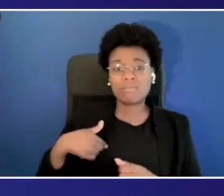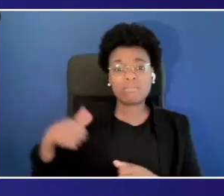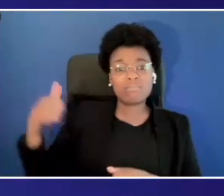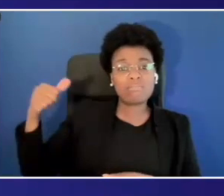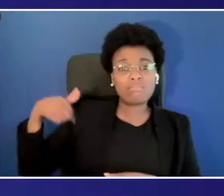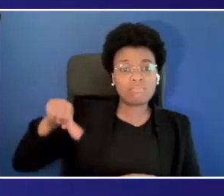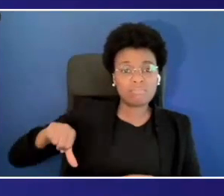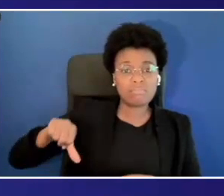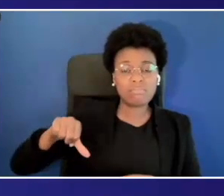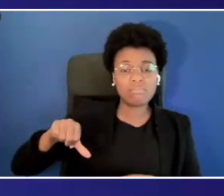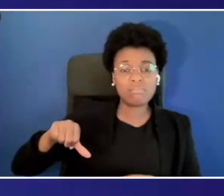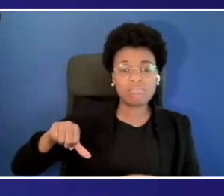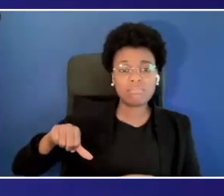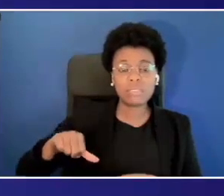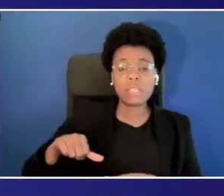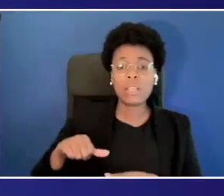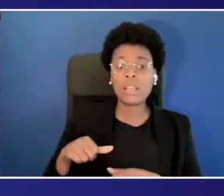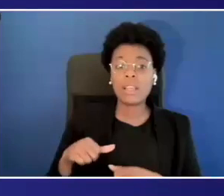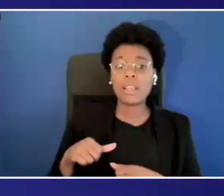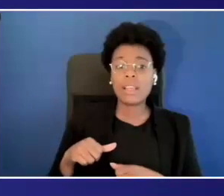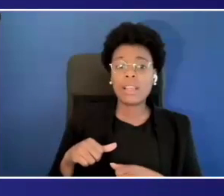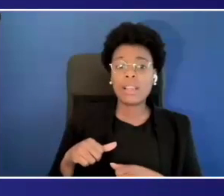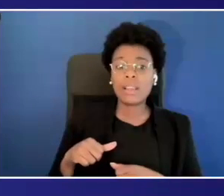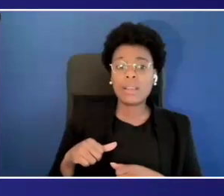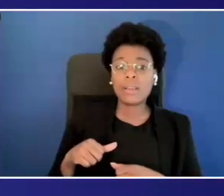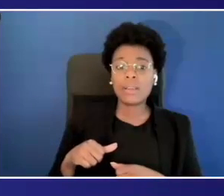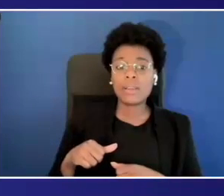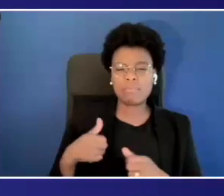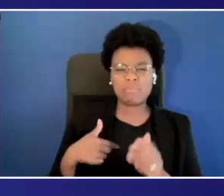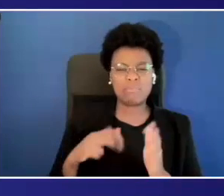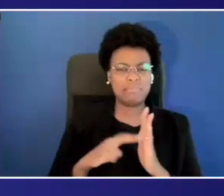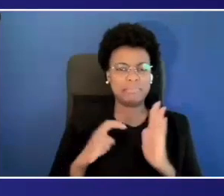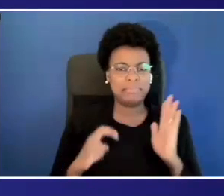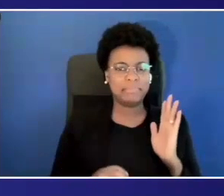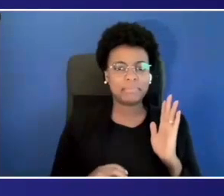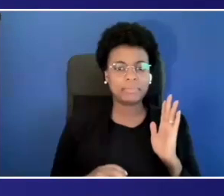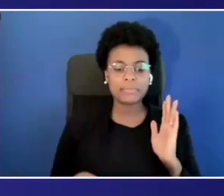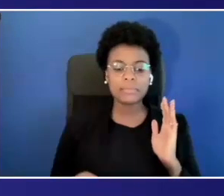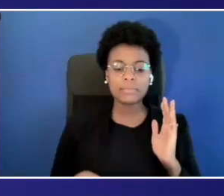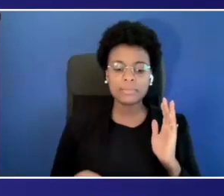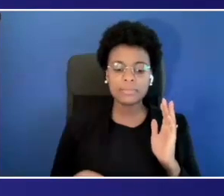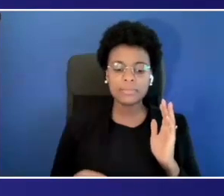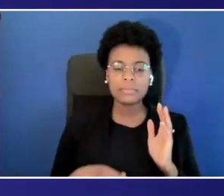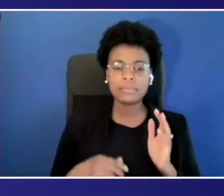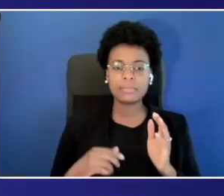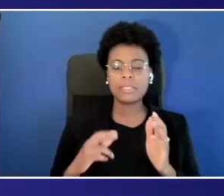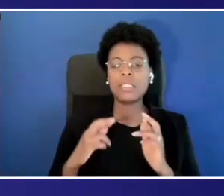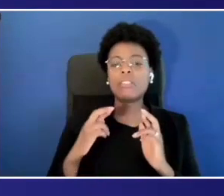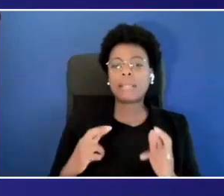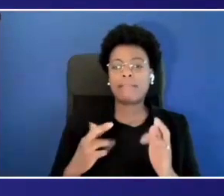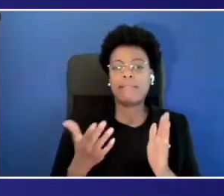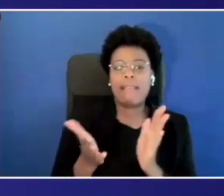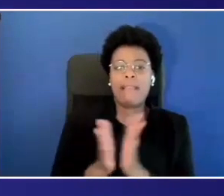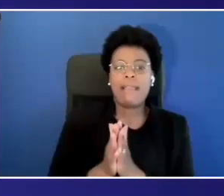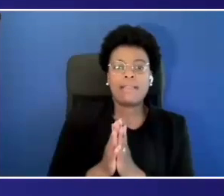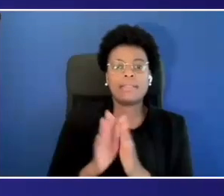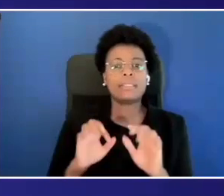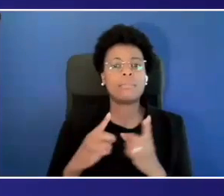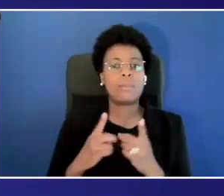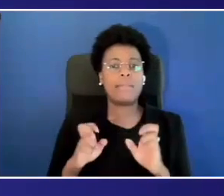Oh, but because what let me skip over. I'll just go to respectfully ask the Department of Education to consider these changes.